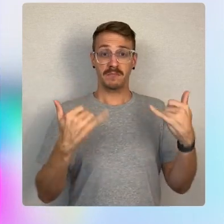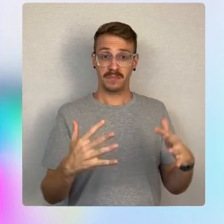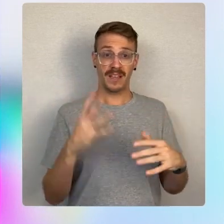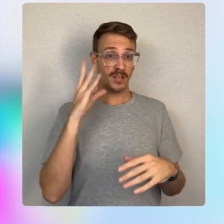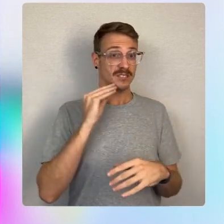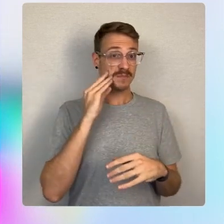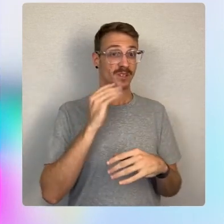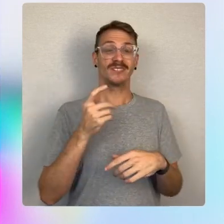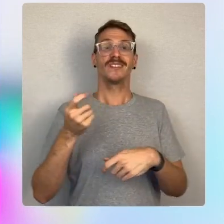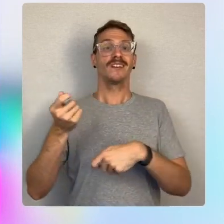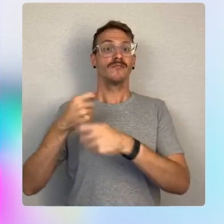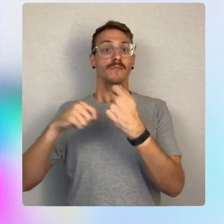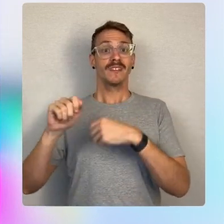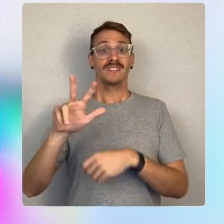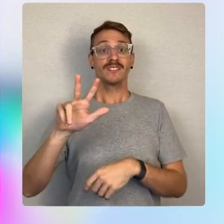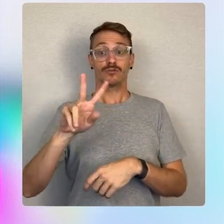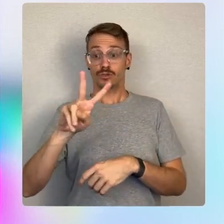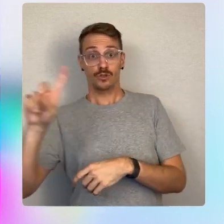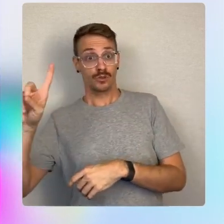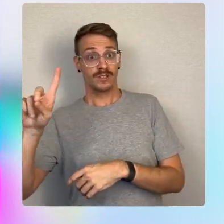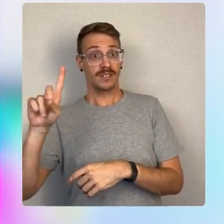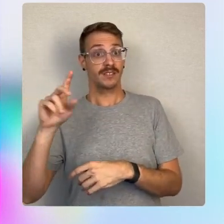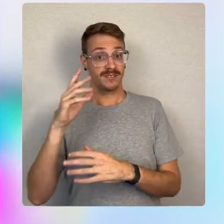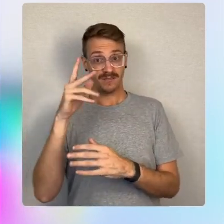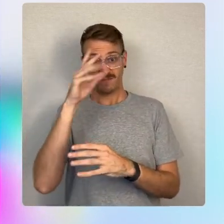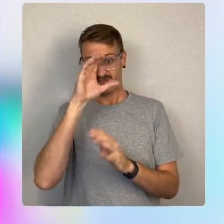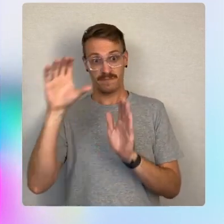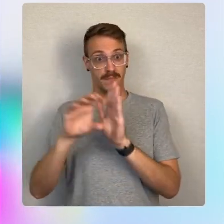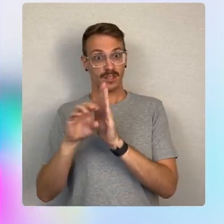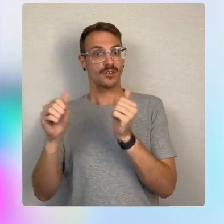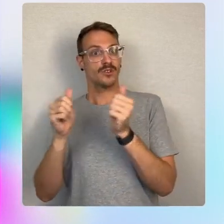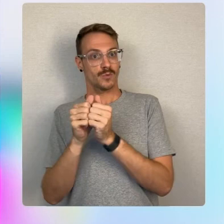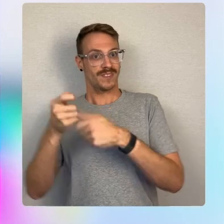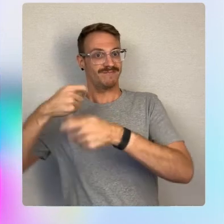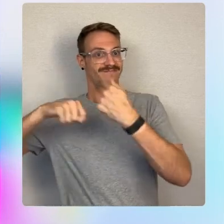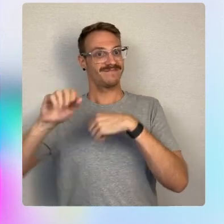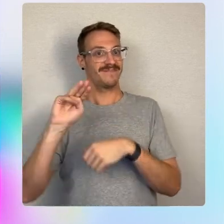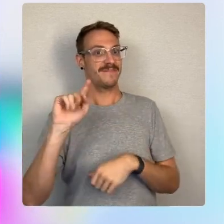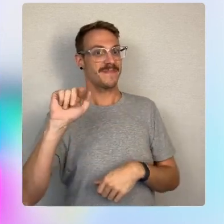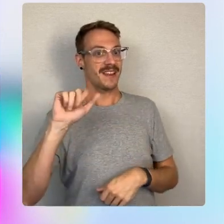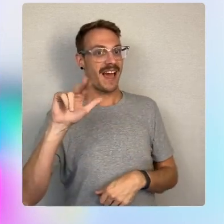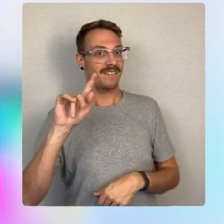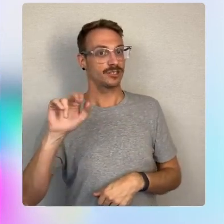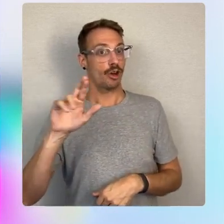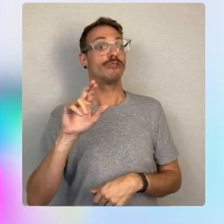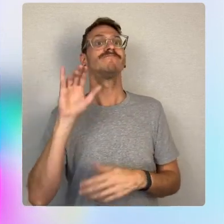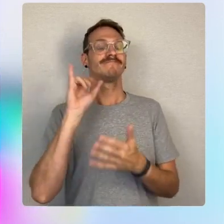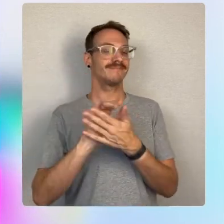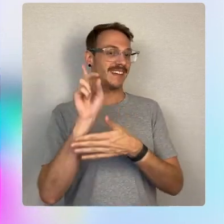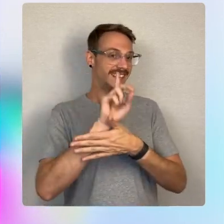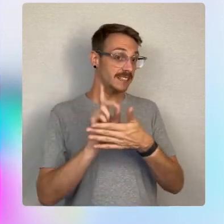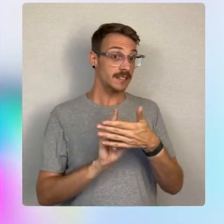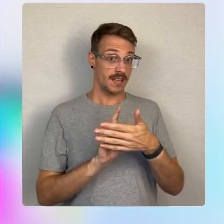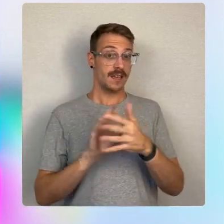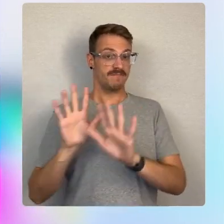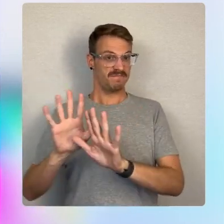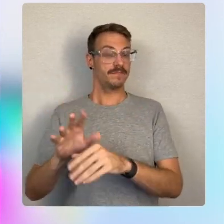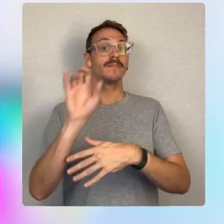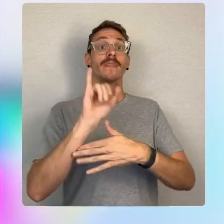by replacing the 2D profile images of our players with their Meta Avatars. And as a design decision, we wanted to keep avatars